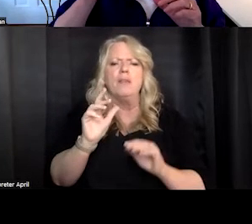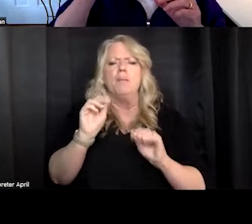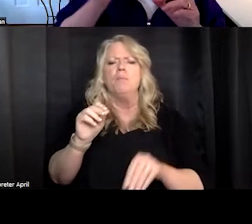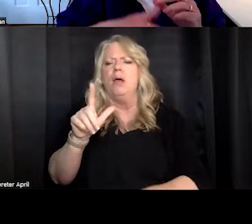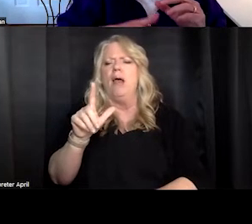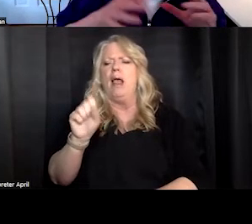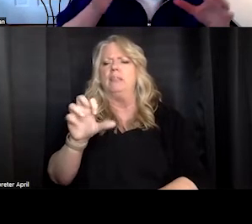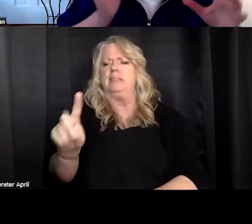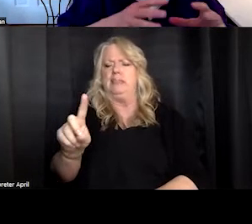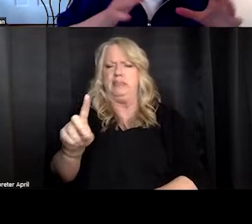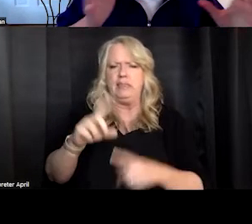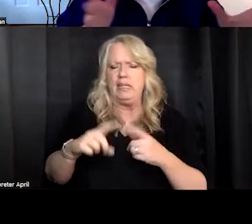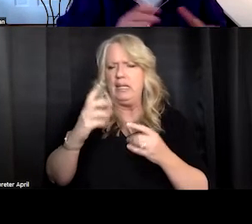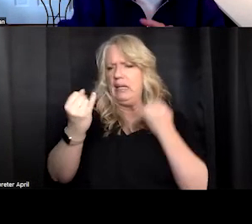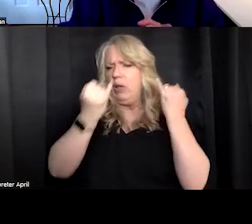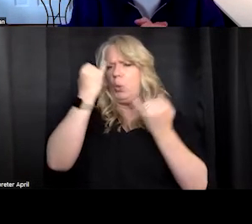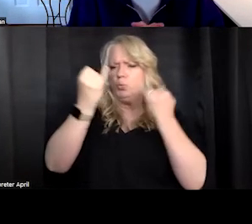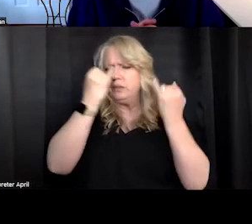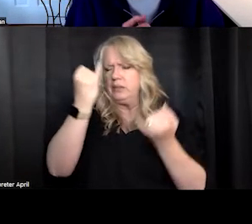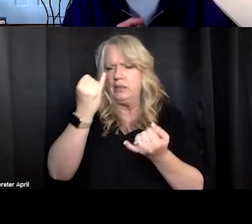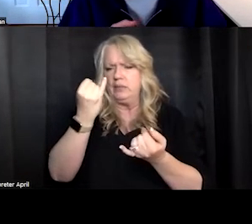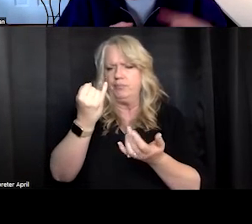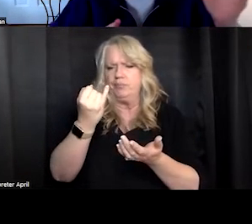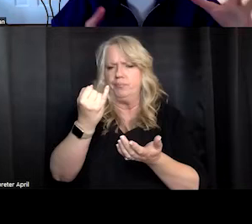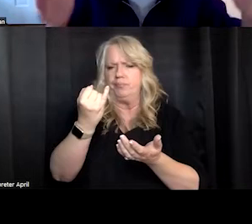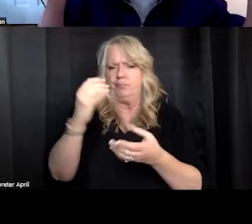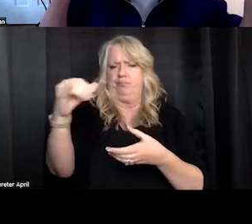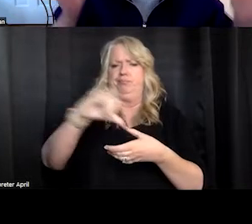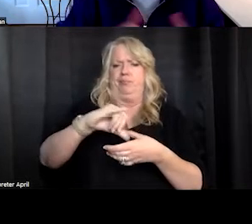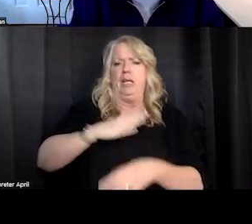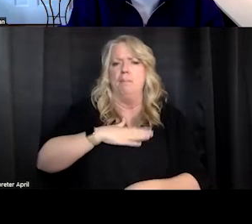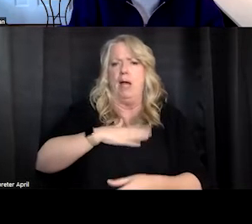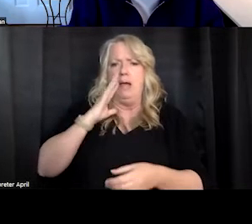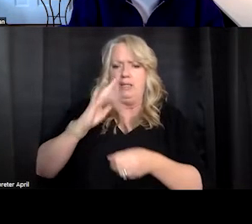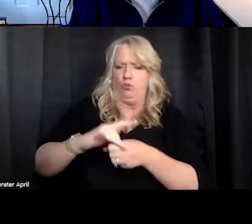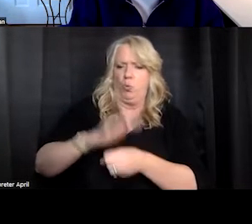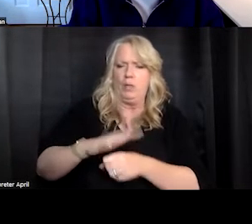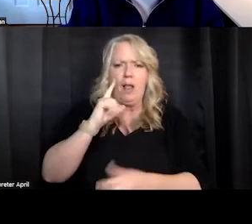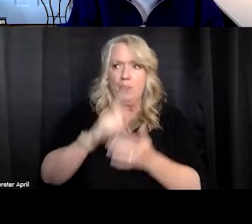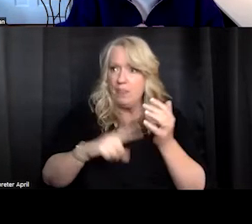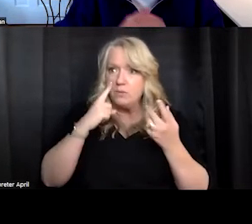NO, NO, NO. I'M NOT GOING CRAZY, THEY PUT L SD, PUT LS